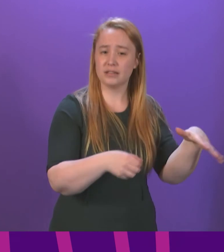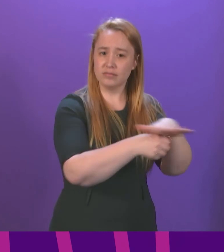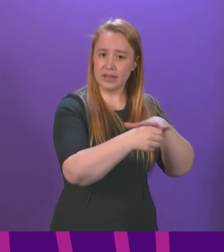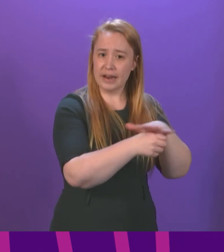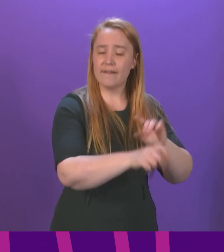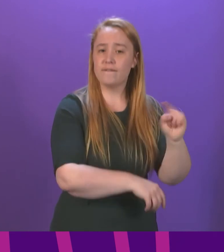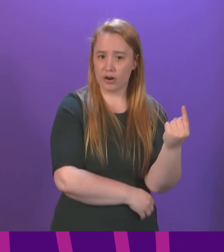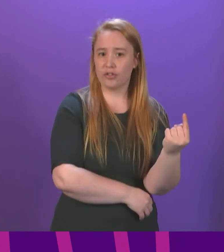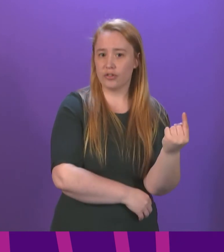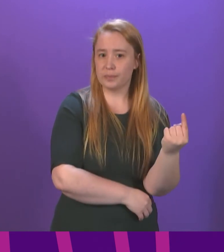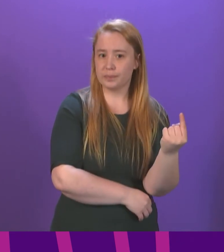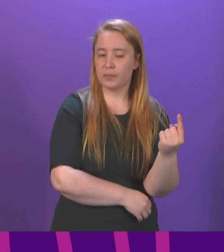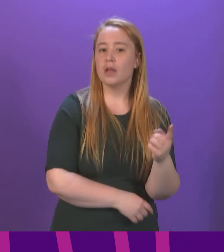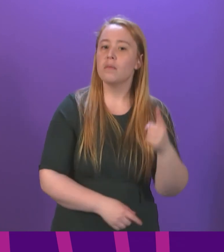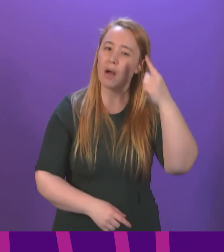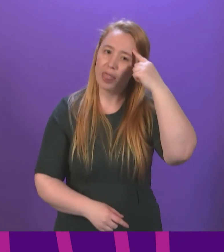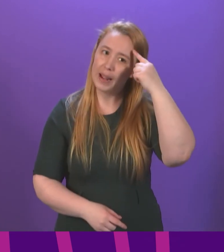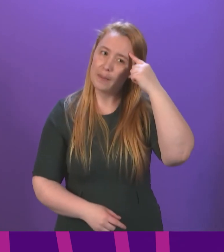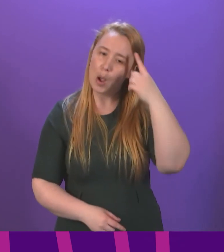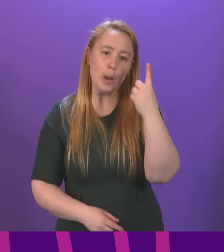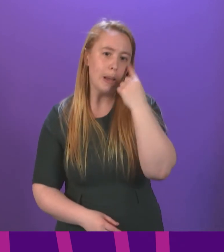We must consider the situation by looking at the capacity that we have and how to best